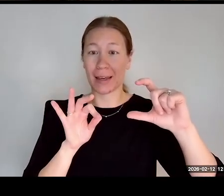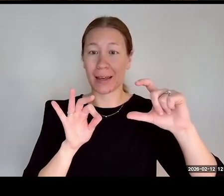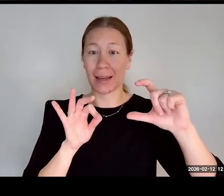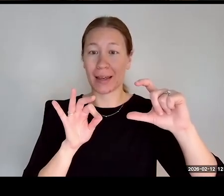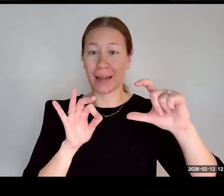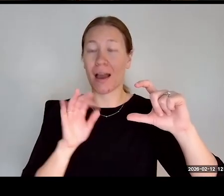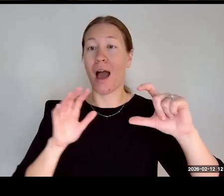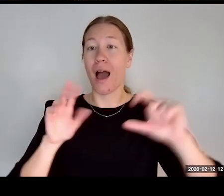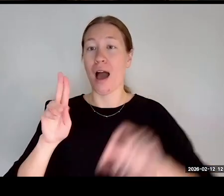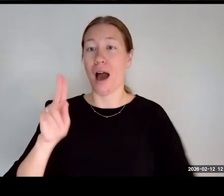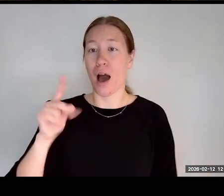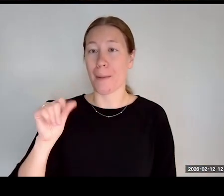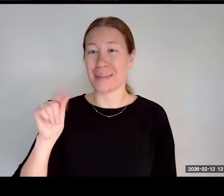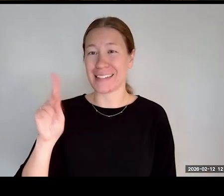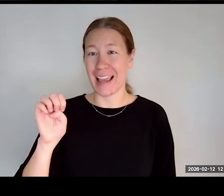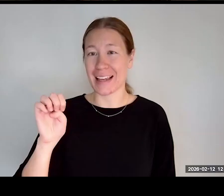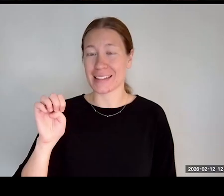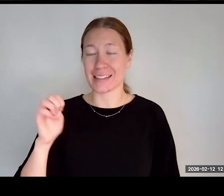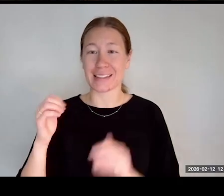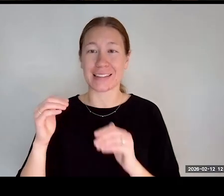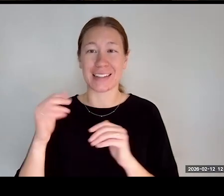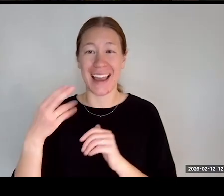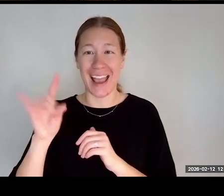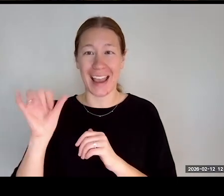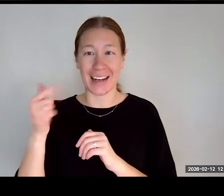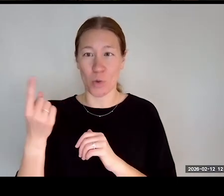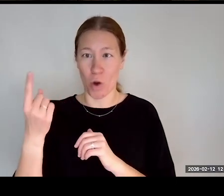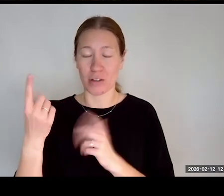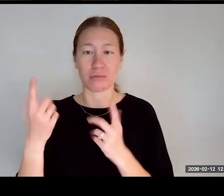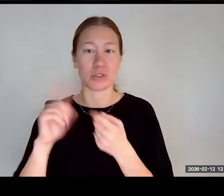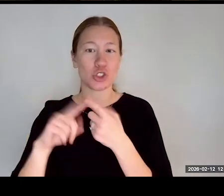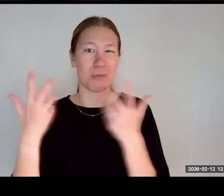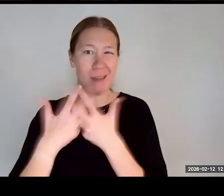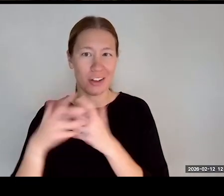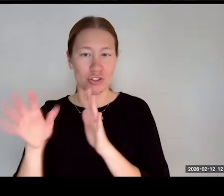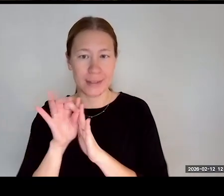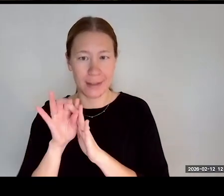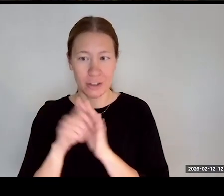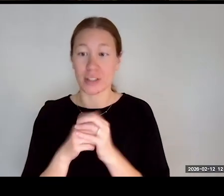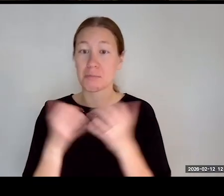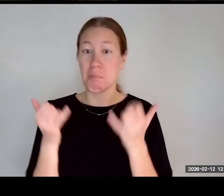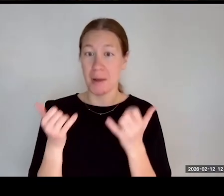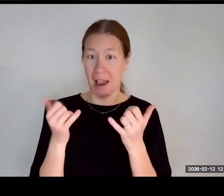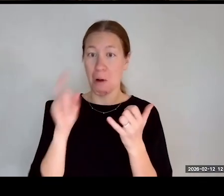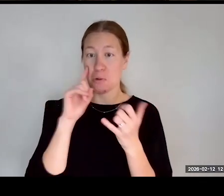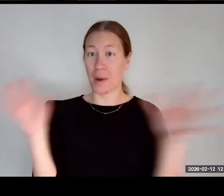update heading one to match selection. And what you'll notice is the heading level one styling then updates to match what I have in my document